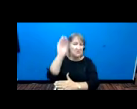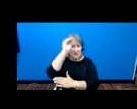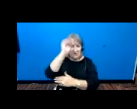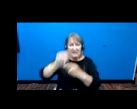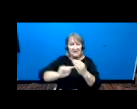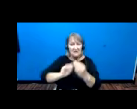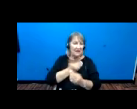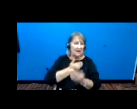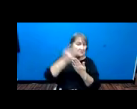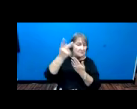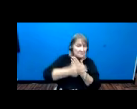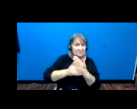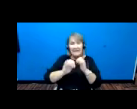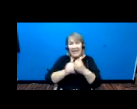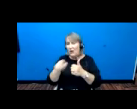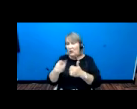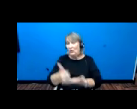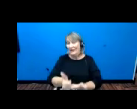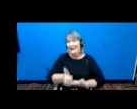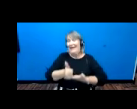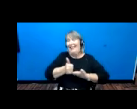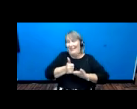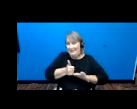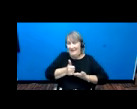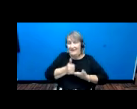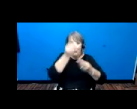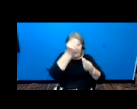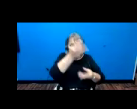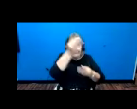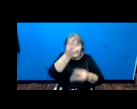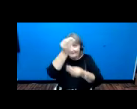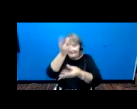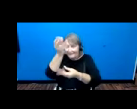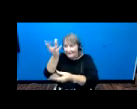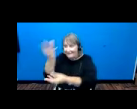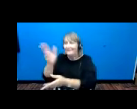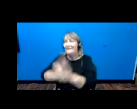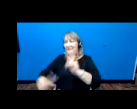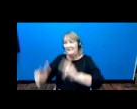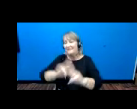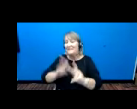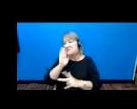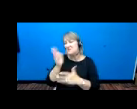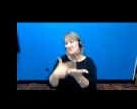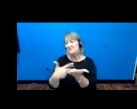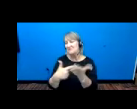in ways that you can further help us with dissemination, and we'll be sharing more information throughout our time today as well, too.